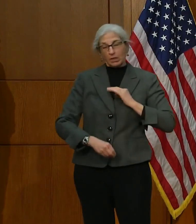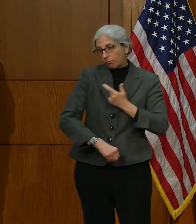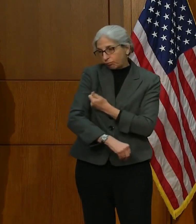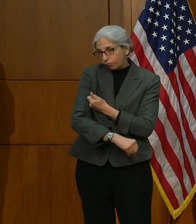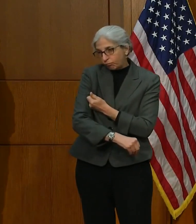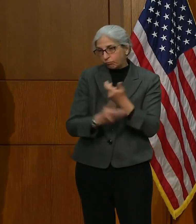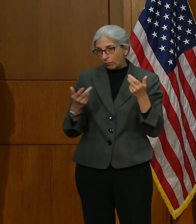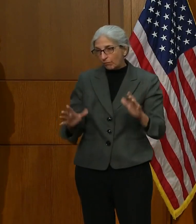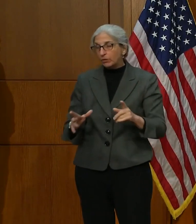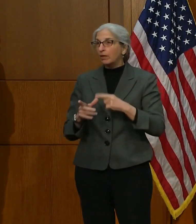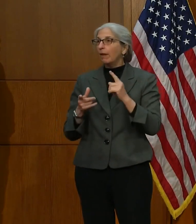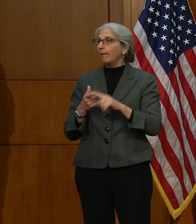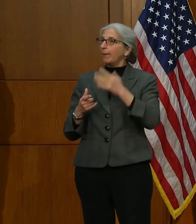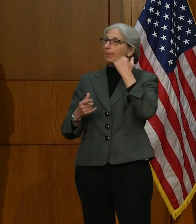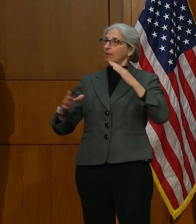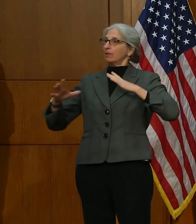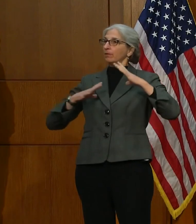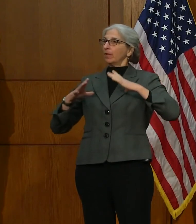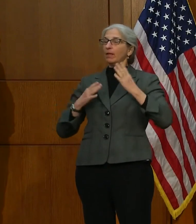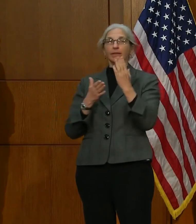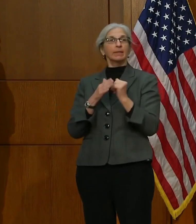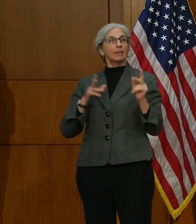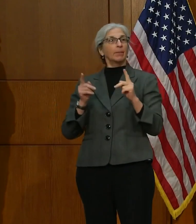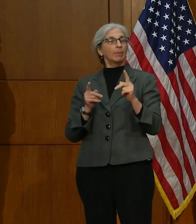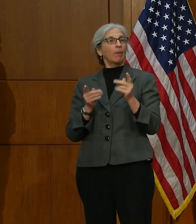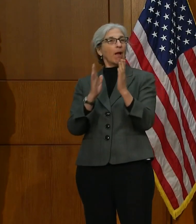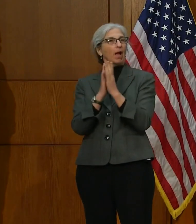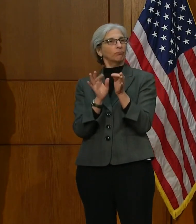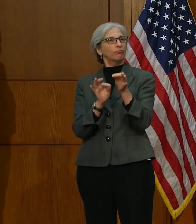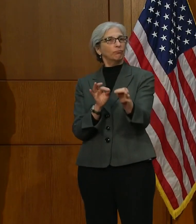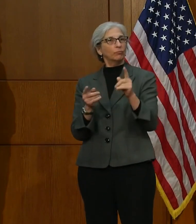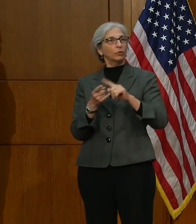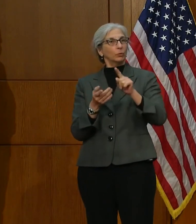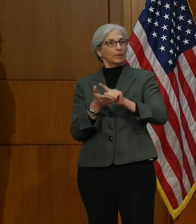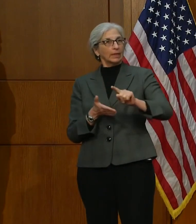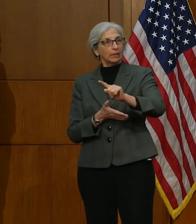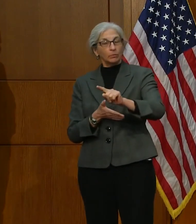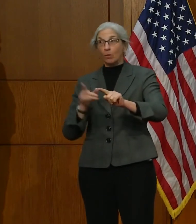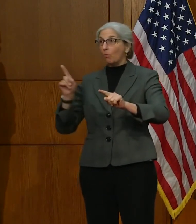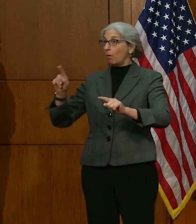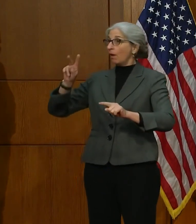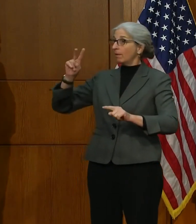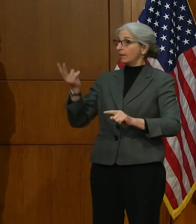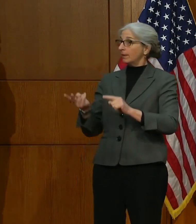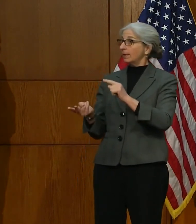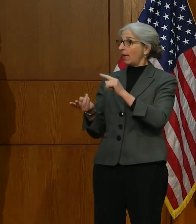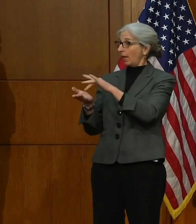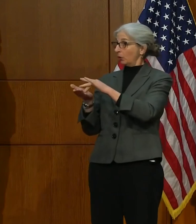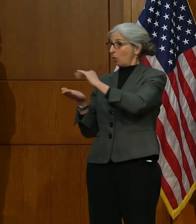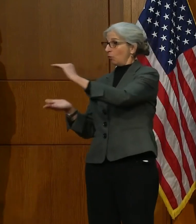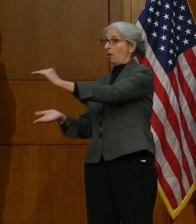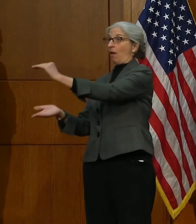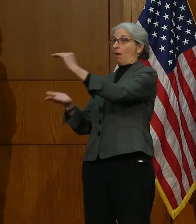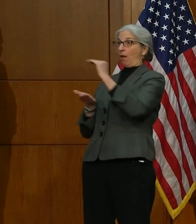THAT FIRST WEEK. THE NEXT WEEK YOU GOT THROUGH SOME MORE OF YOUR STAFF. AND BECAUSE OF THE HOLIDAYS, SOME PEOPLE DEFERRED TO THE FOLLOWING WEEK. NOW YOU